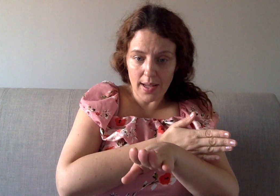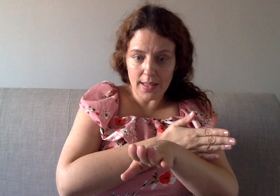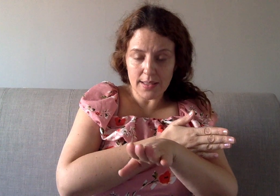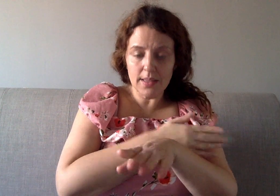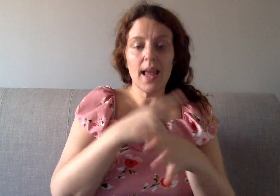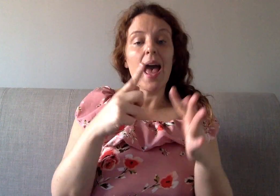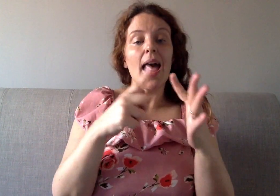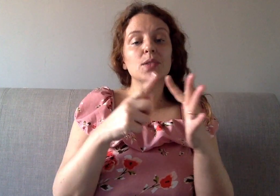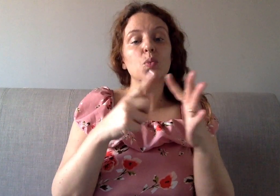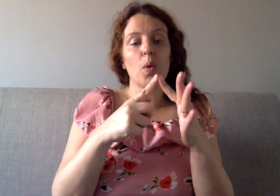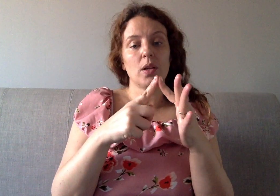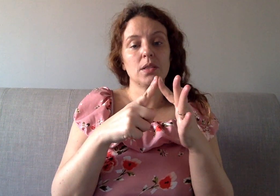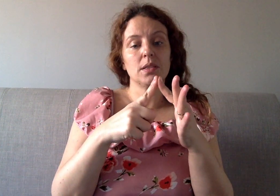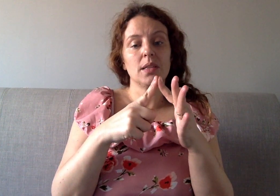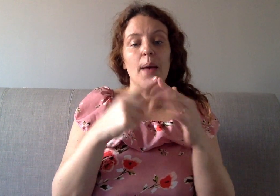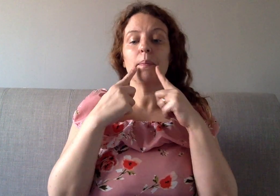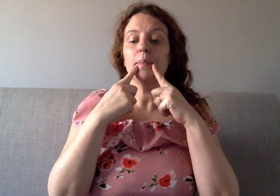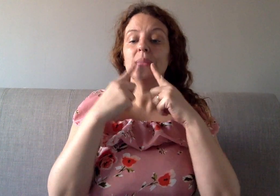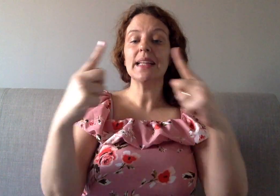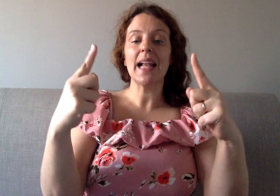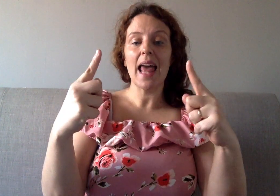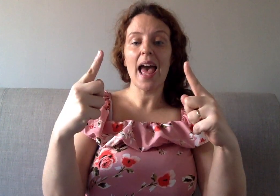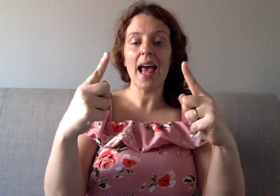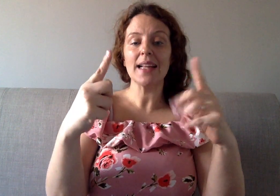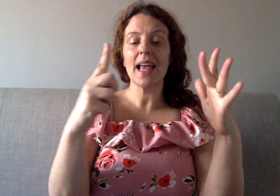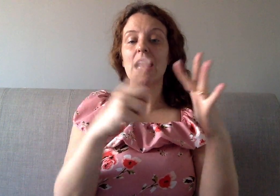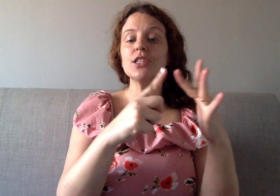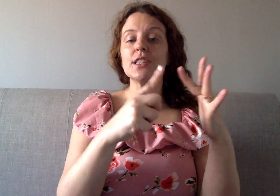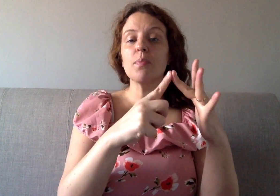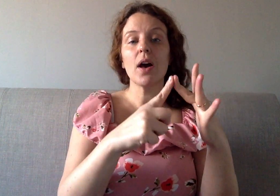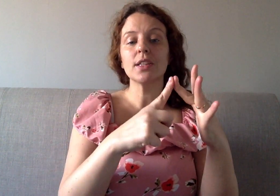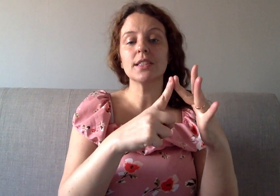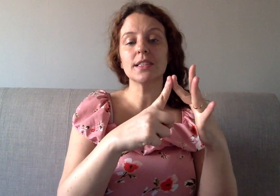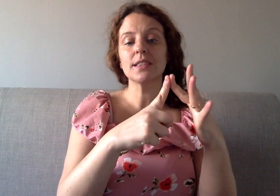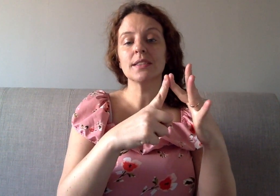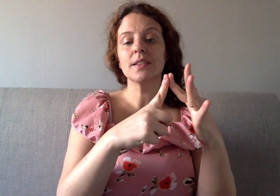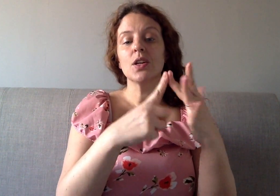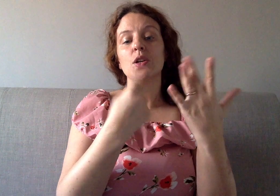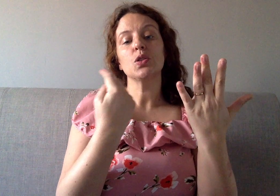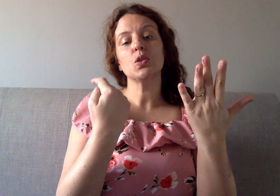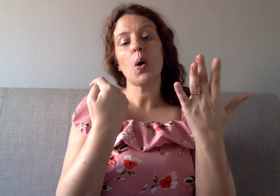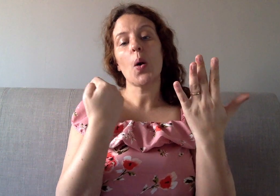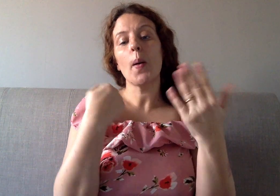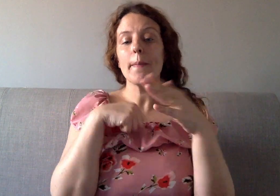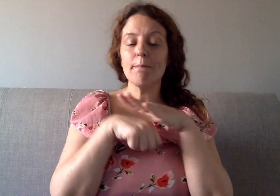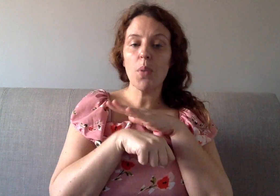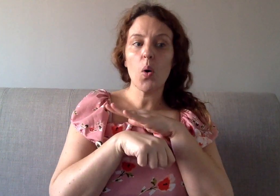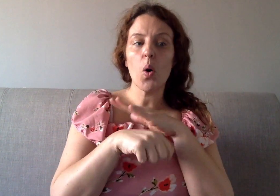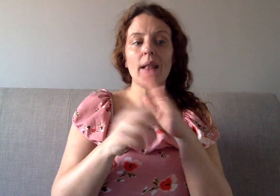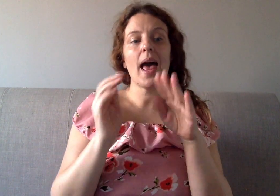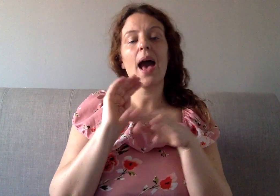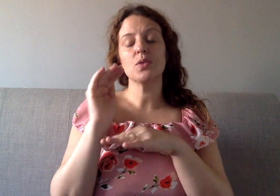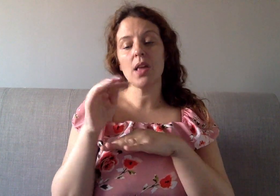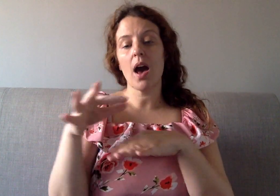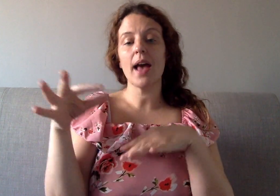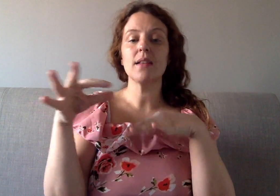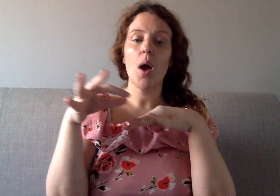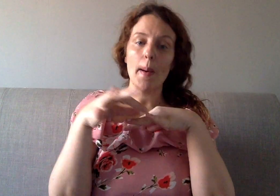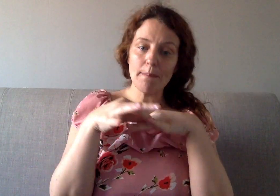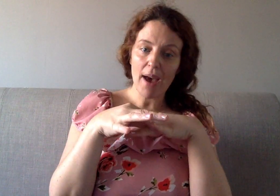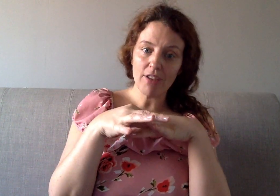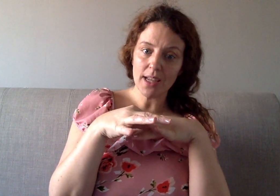Before Edward [5th] was declared illegitimate, born outside marriage.